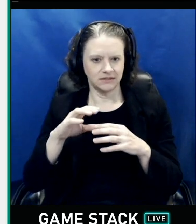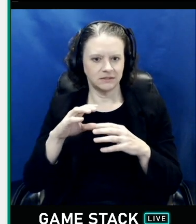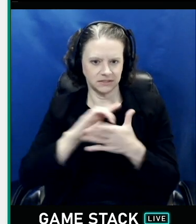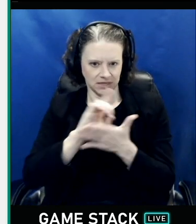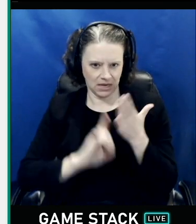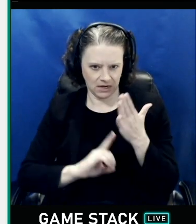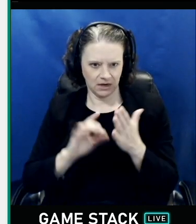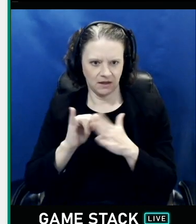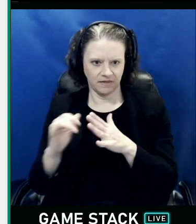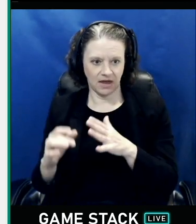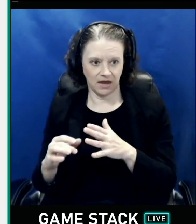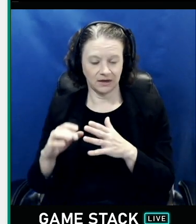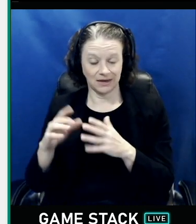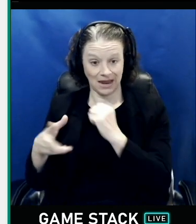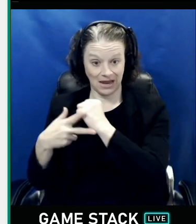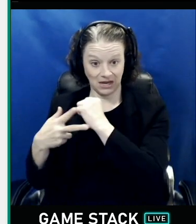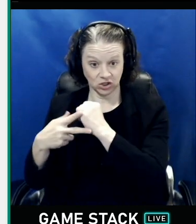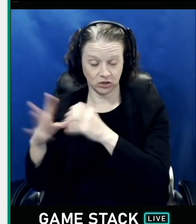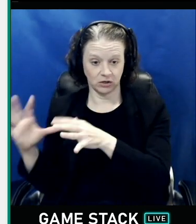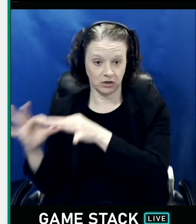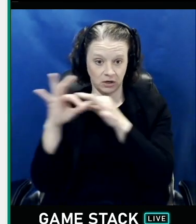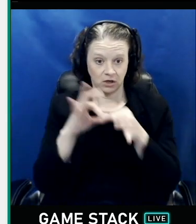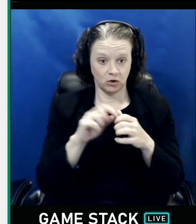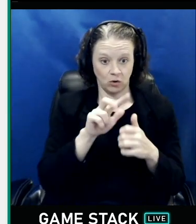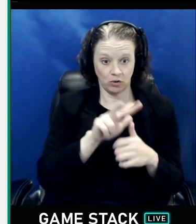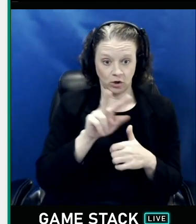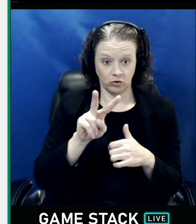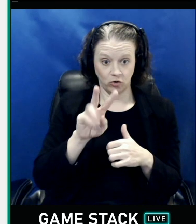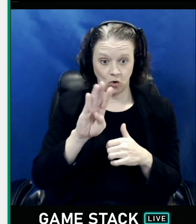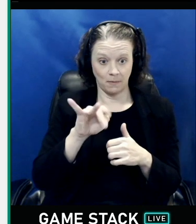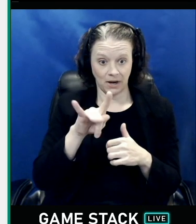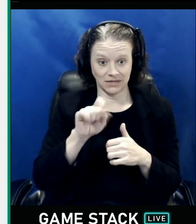blue color data fabric at 32 bytes per cycle read and 32 bytes per cycle